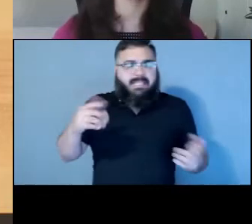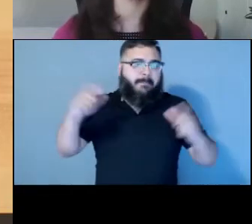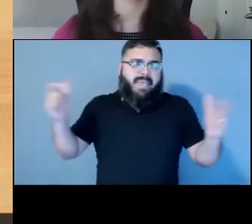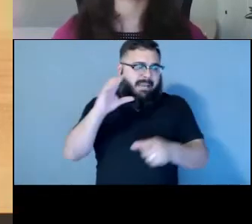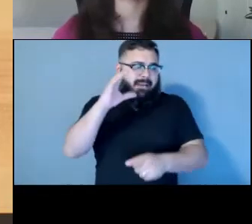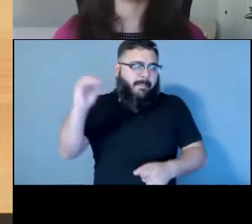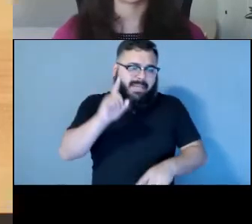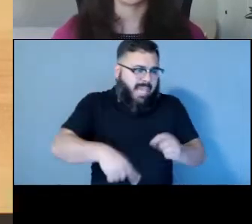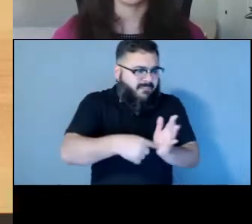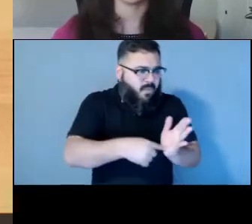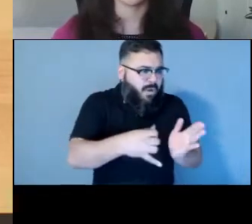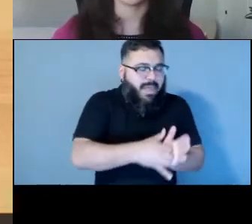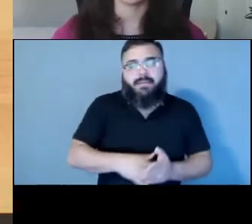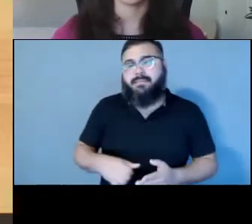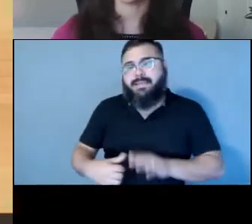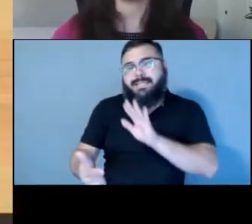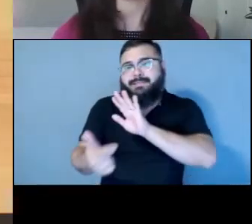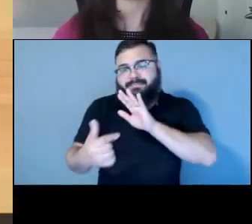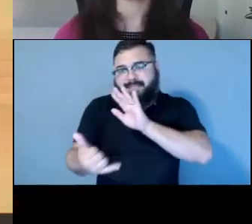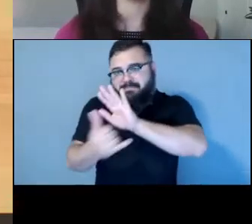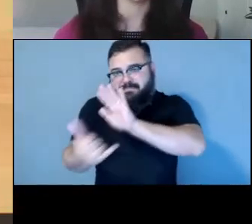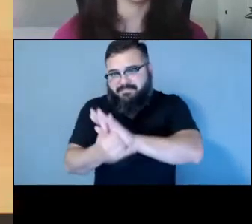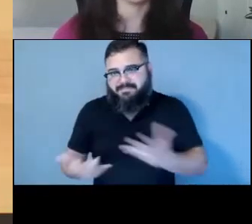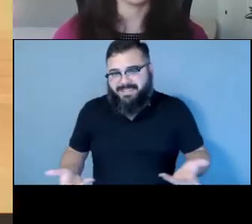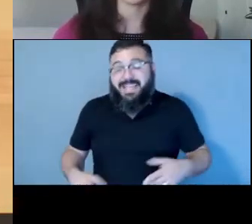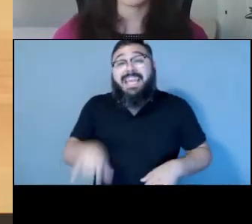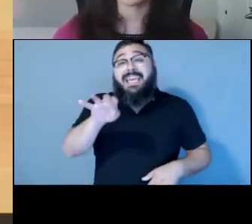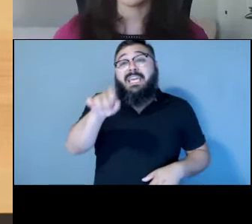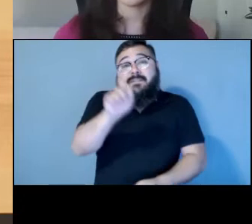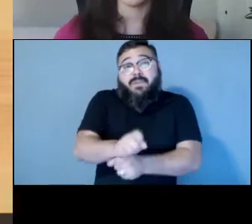So that's probably not gonna be an undue hardship. If you work for a very small company